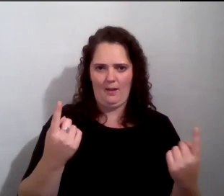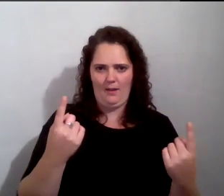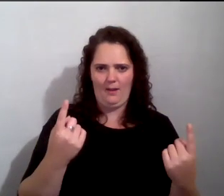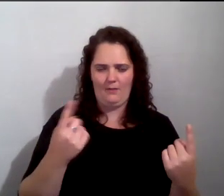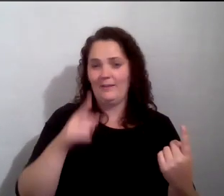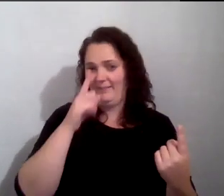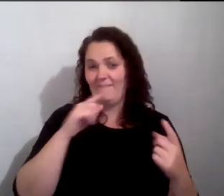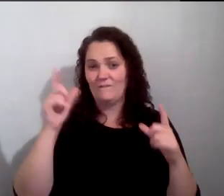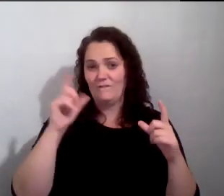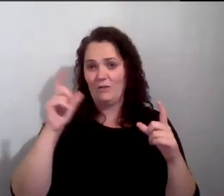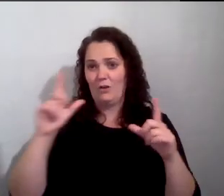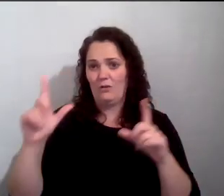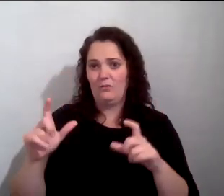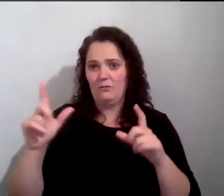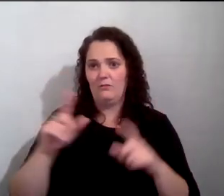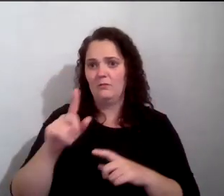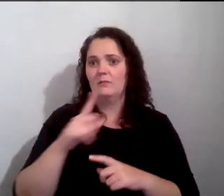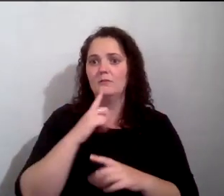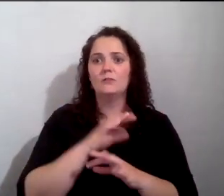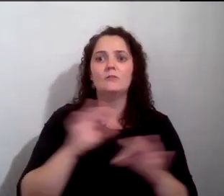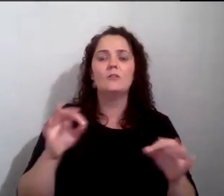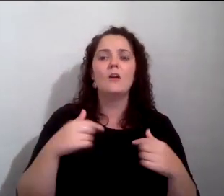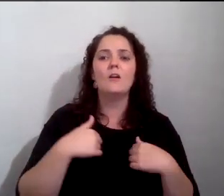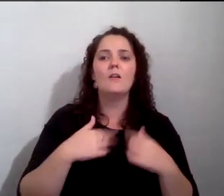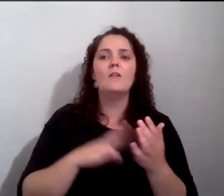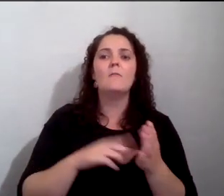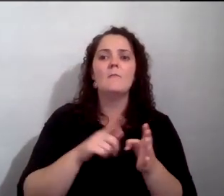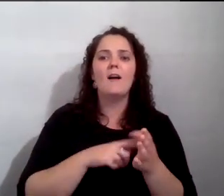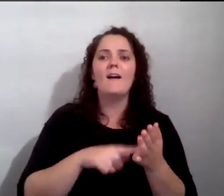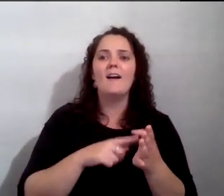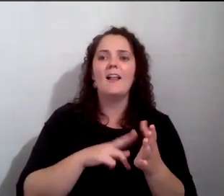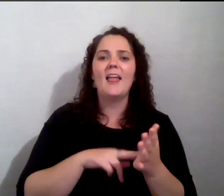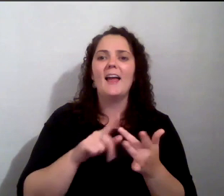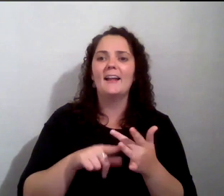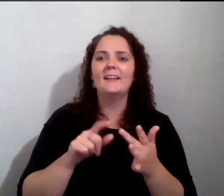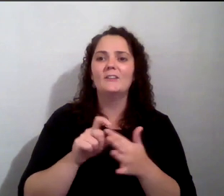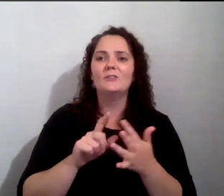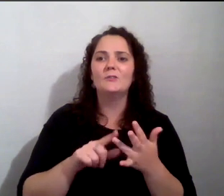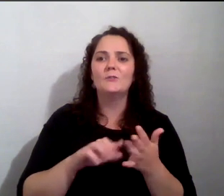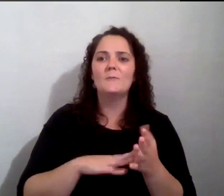it needs a kind of different kind of engagement. Oh no, that's not me, that's Marlene Dumas, that's me quoting Marlene Dumas.